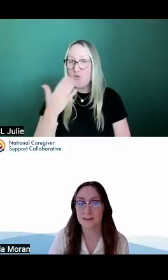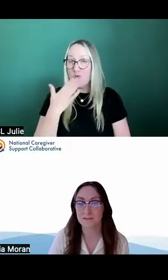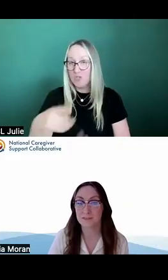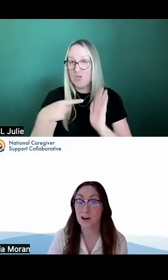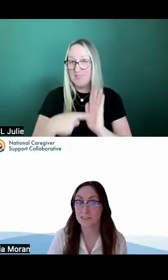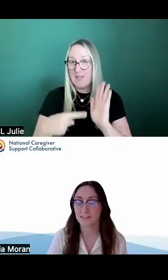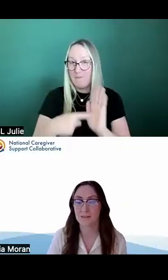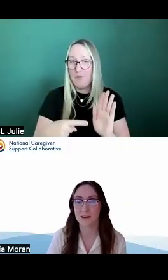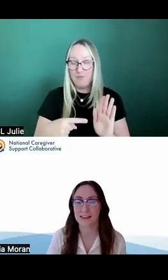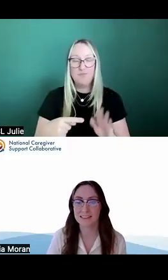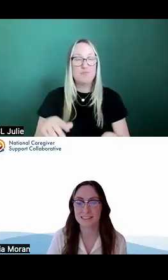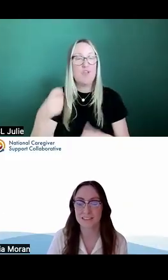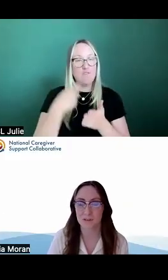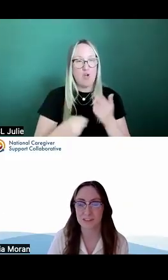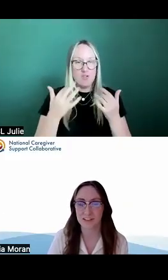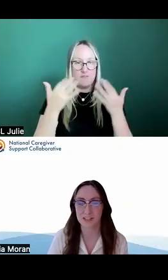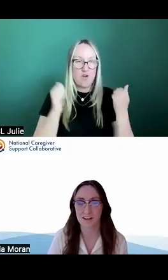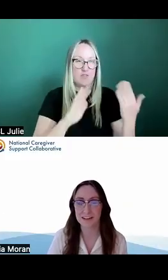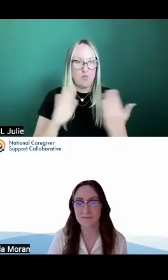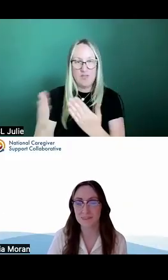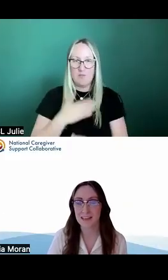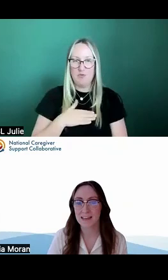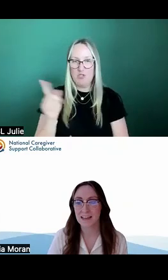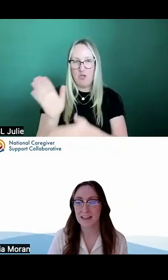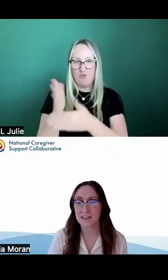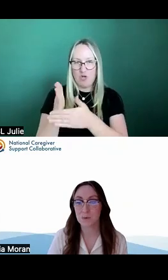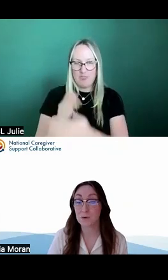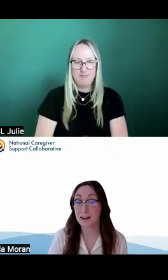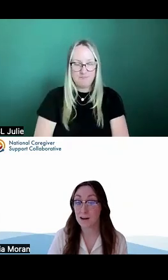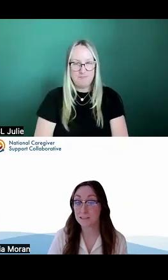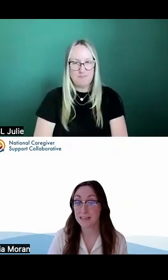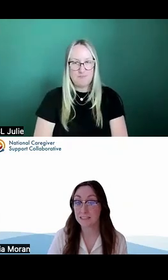of cost-friendly ways, so appreciate you sharing. And, we will now take